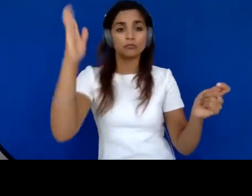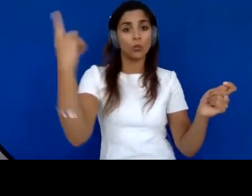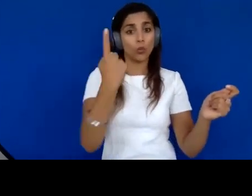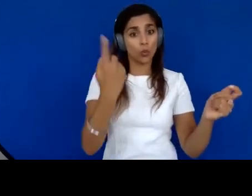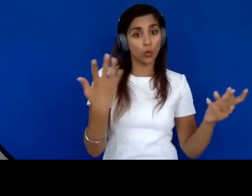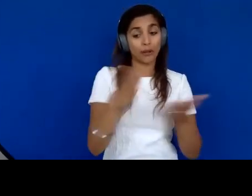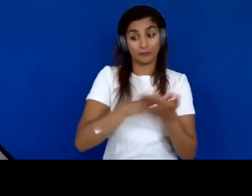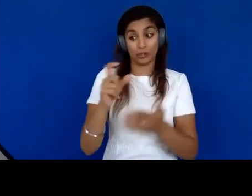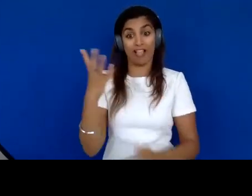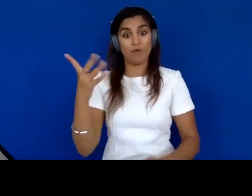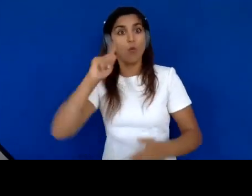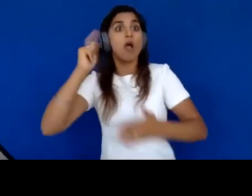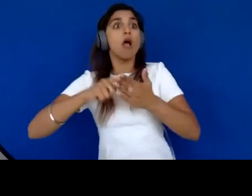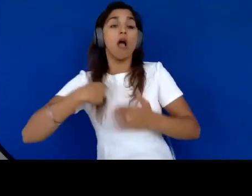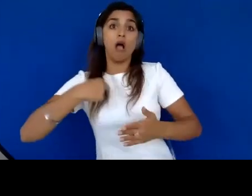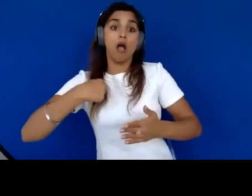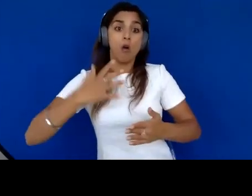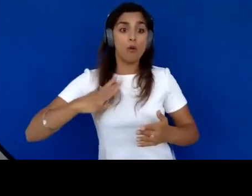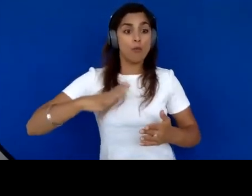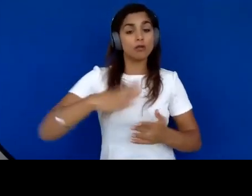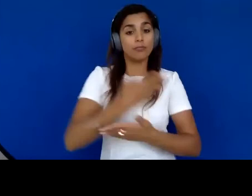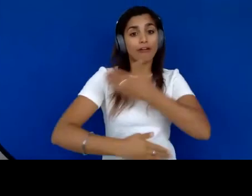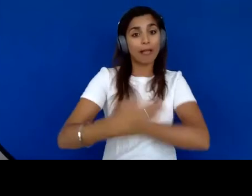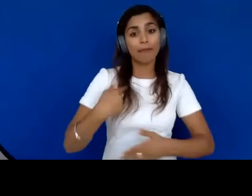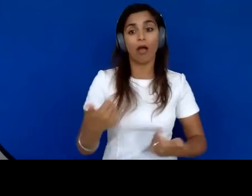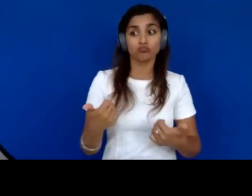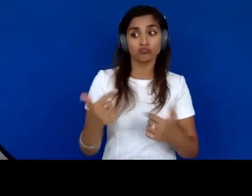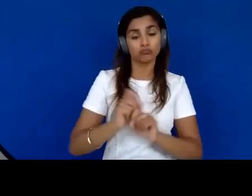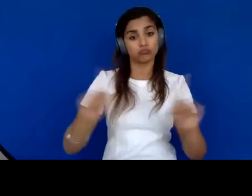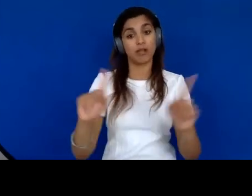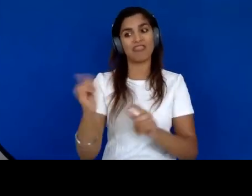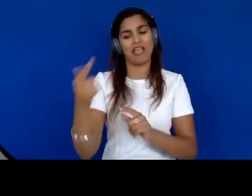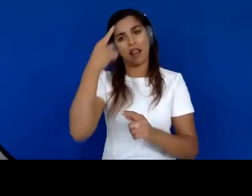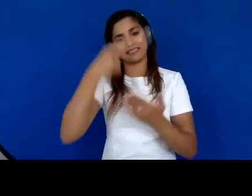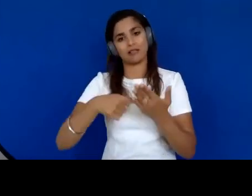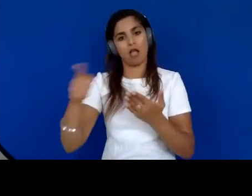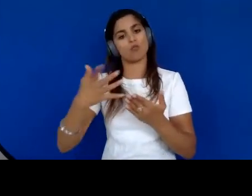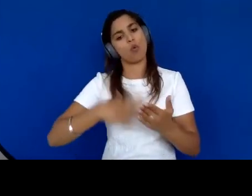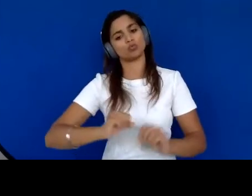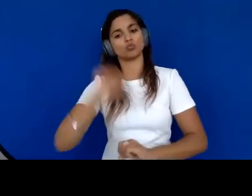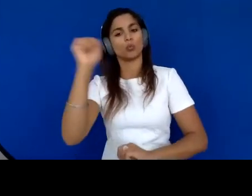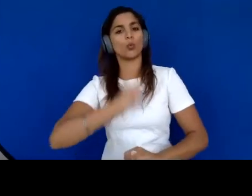UK and the rise of their superhumans super brand with the promise to deliver